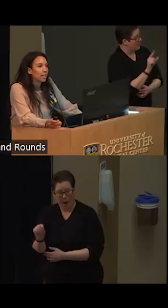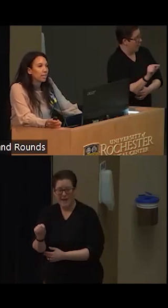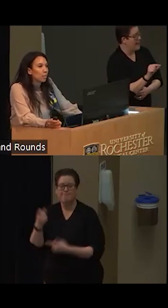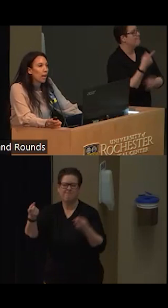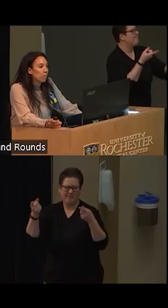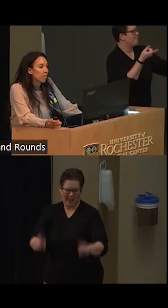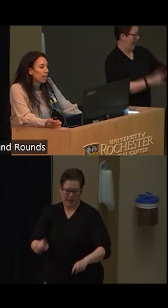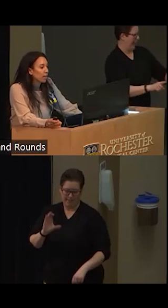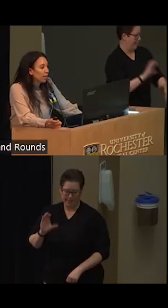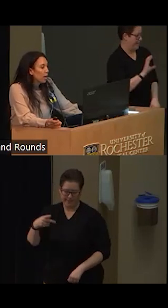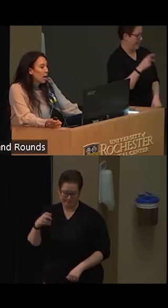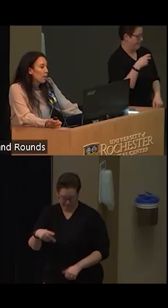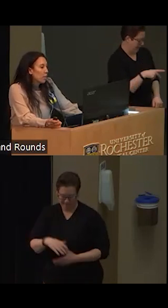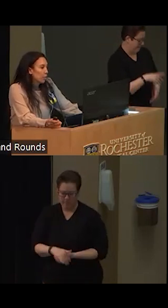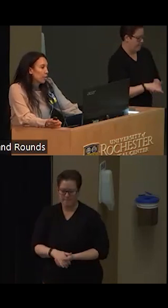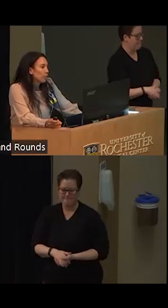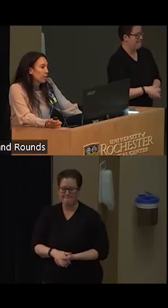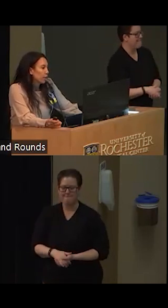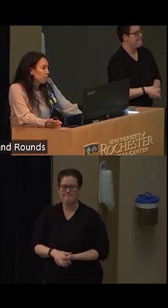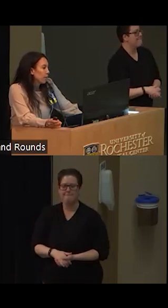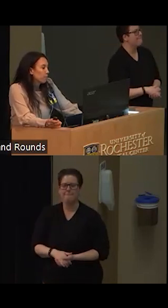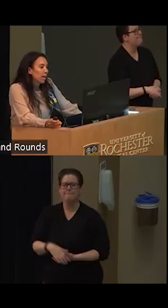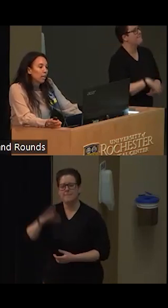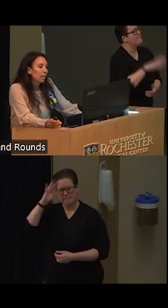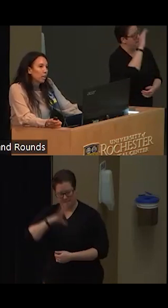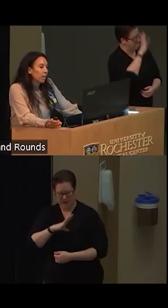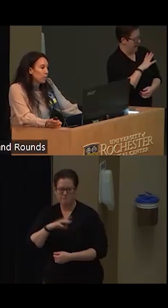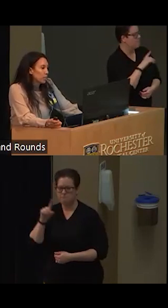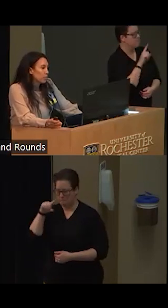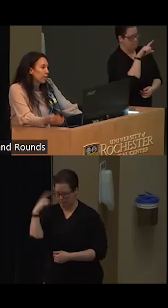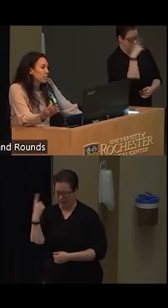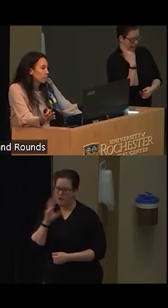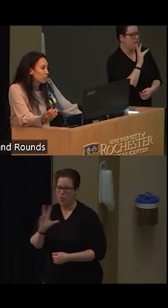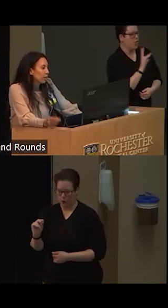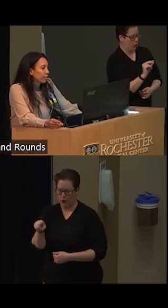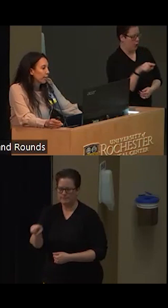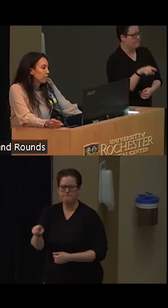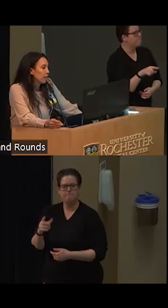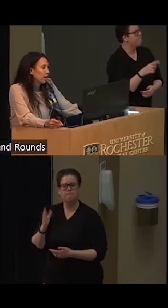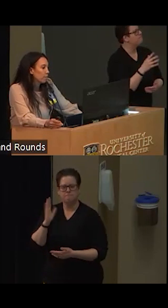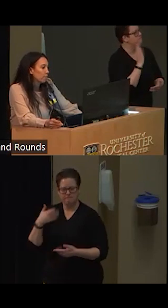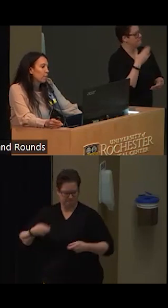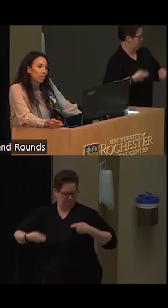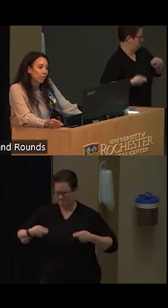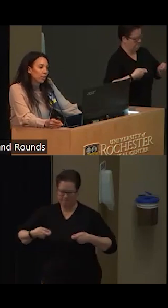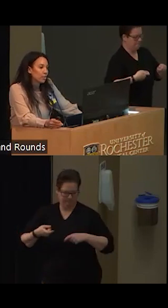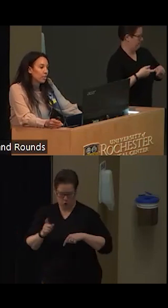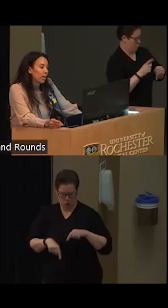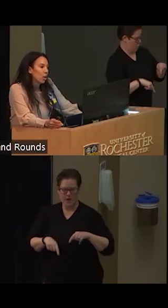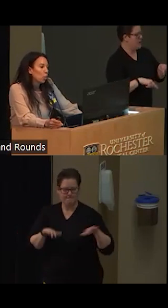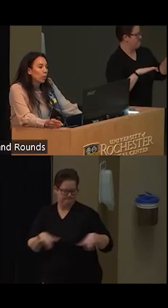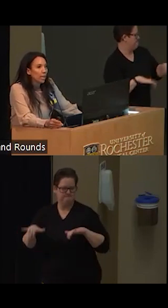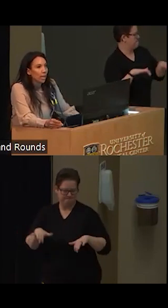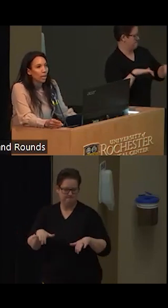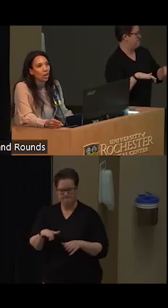in cpop that a 30 year old African-American male he was displaying some dysregulated behaviors we